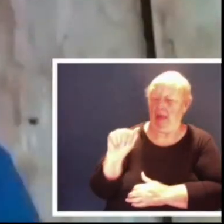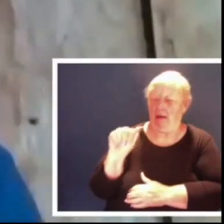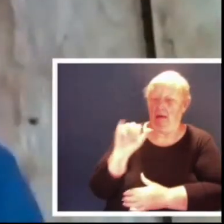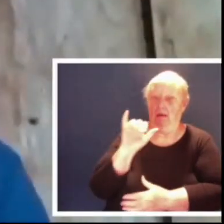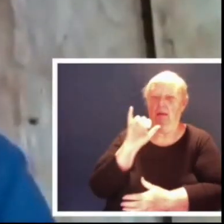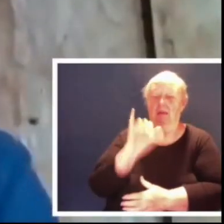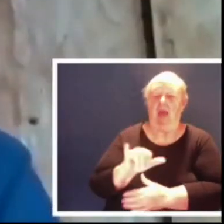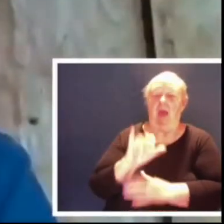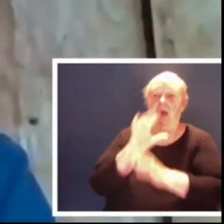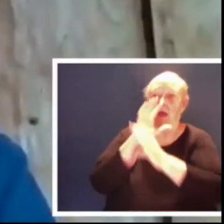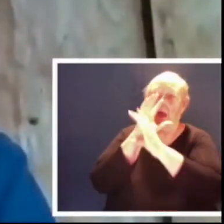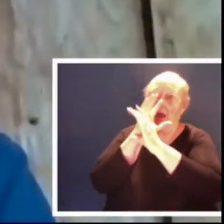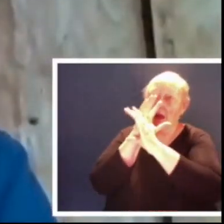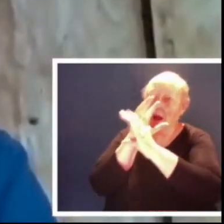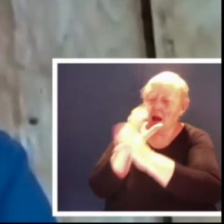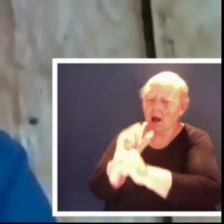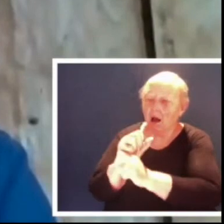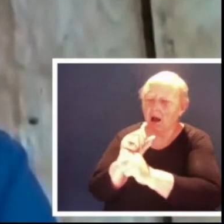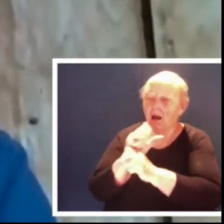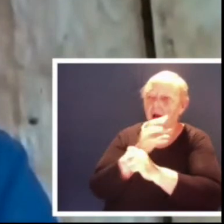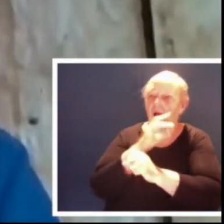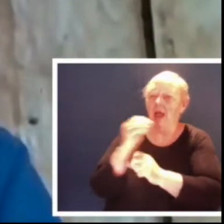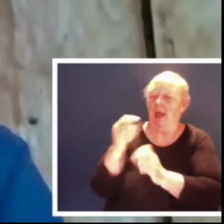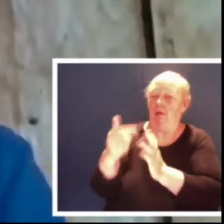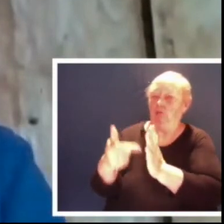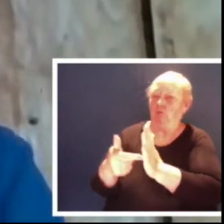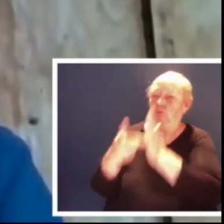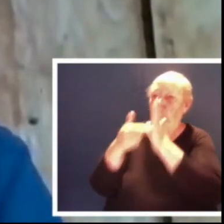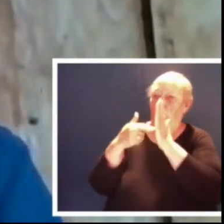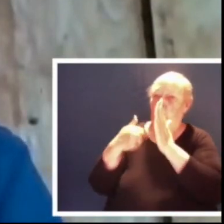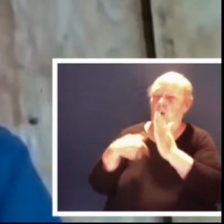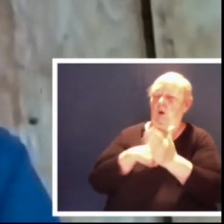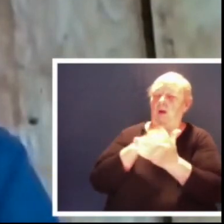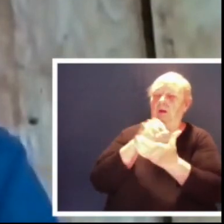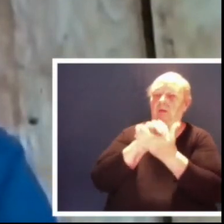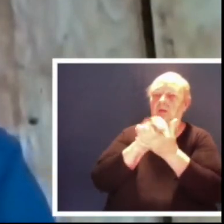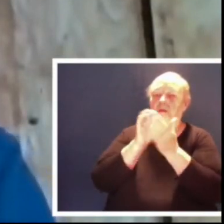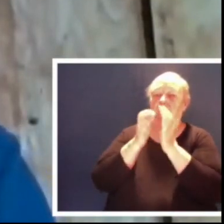And what a tour of peace that you give us in that.